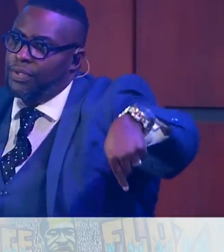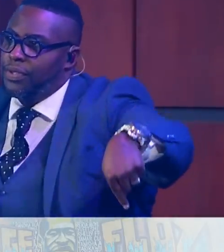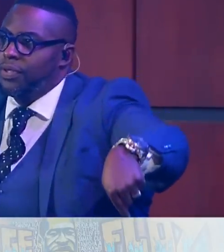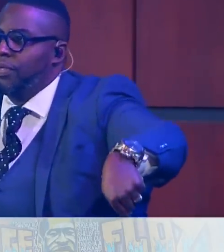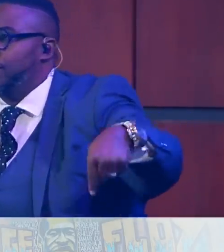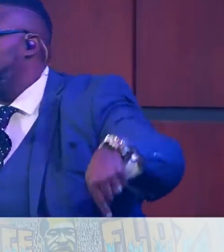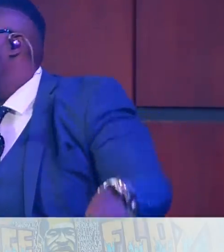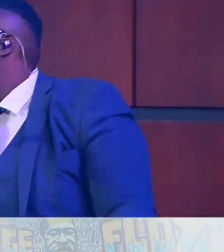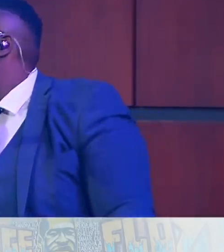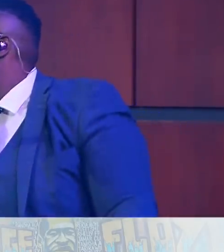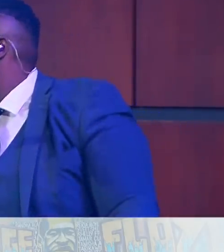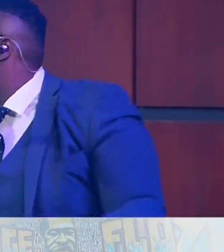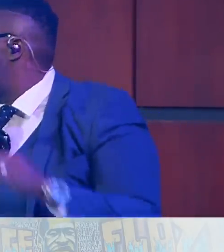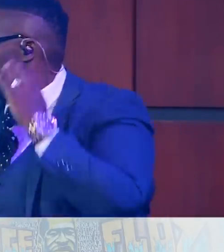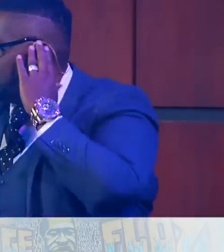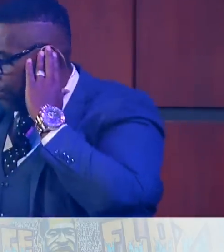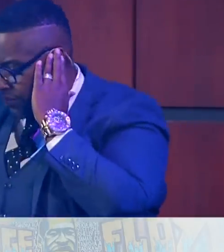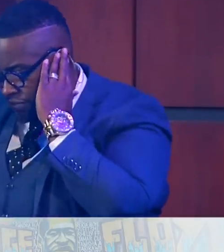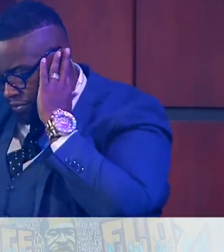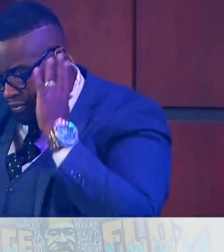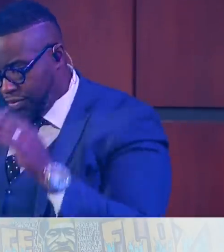THAN I CAN BEAR